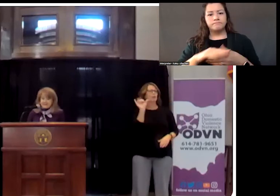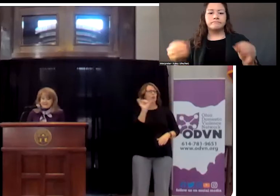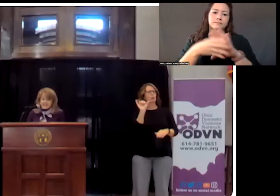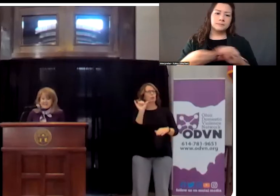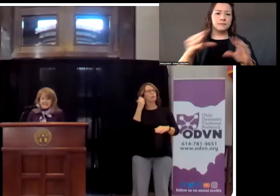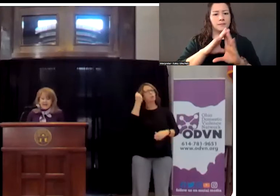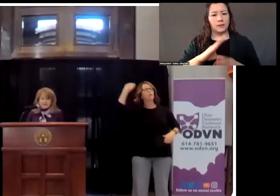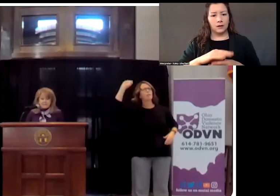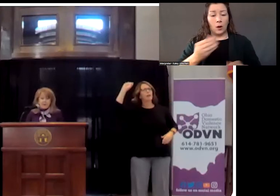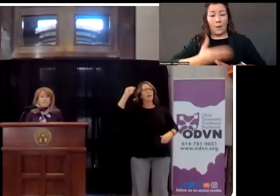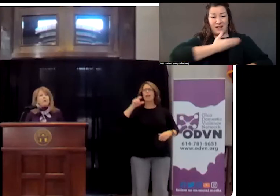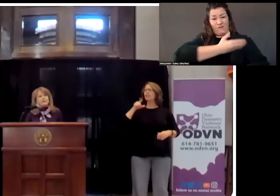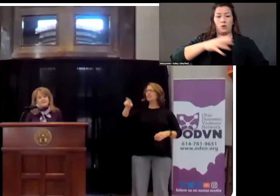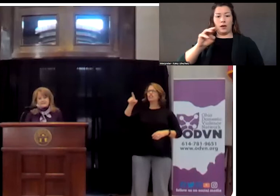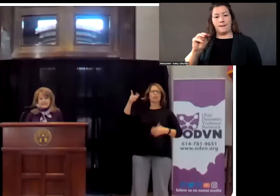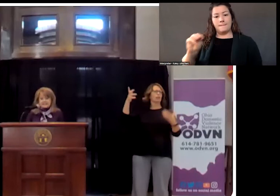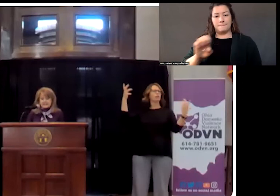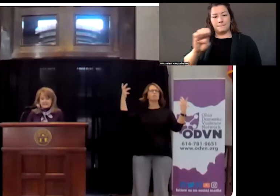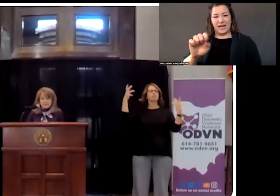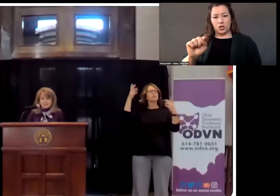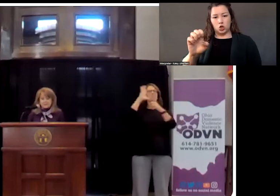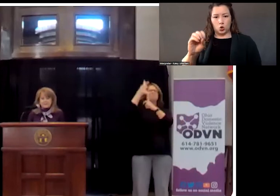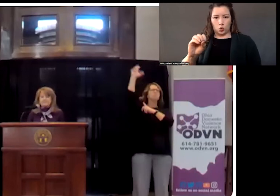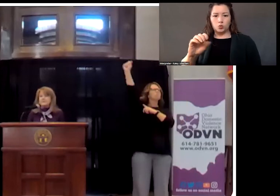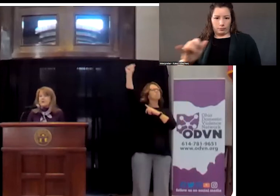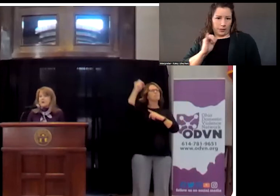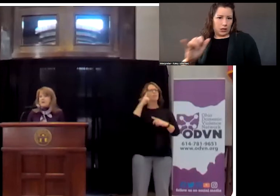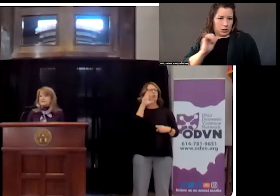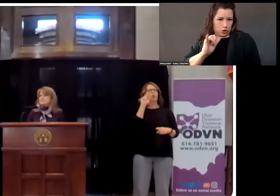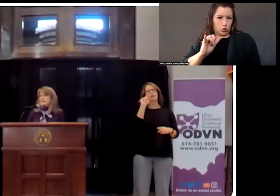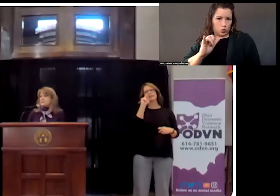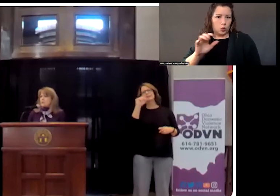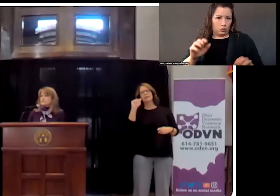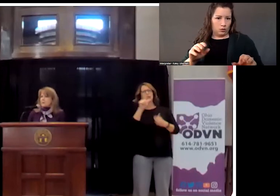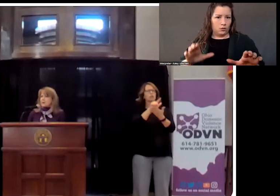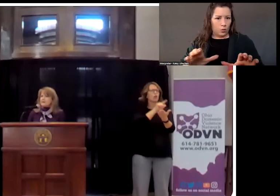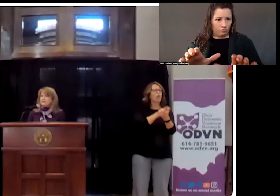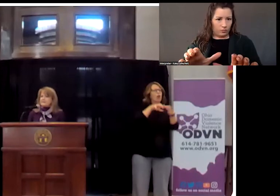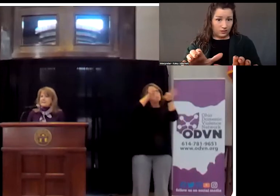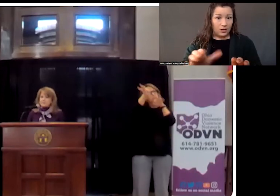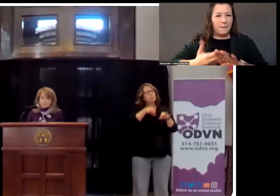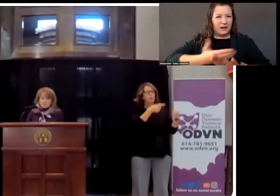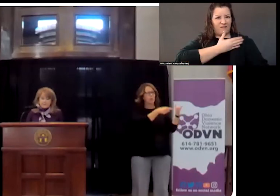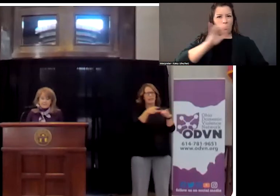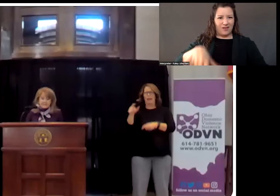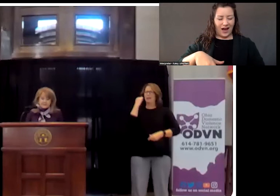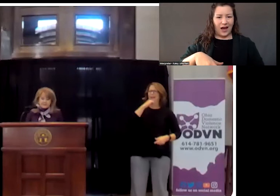She hit it out of the ballpark in the Senate testimony for Tina's law, explaining what was going on in the dating world of teenagers.